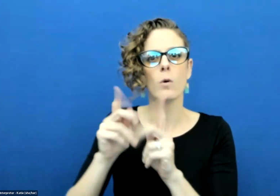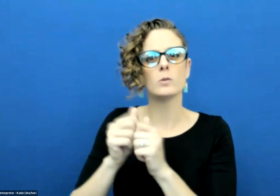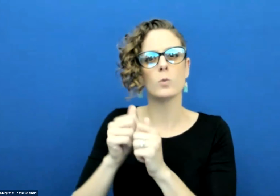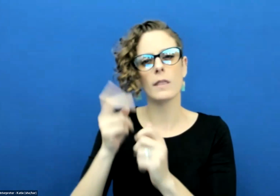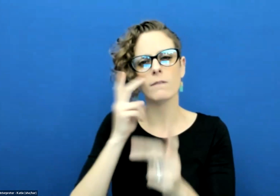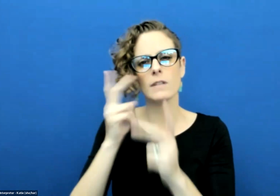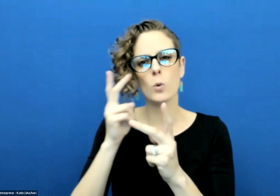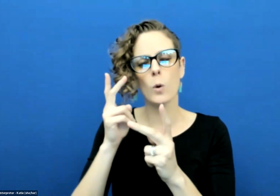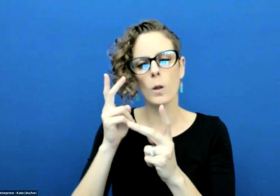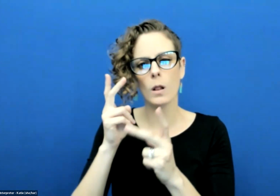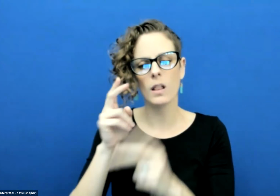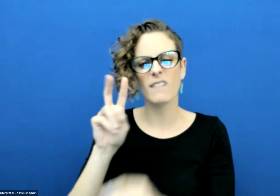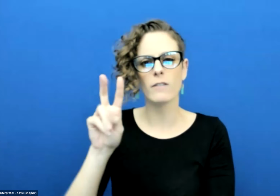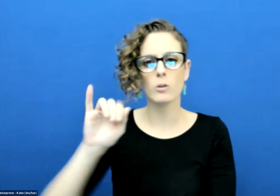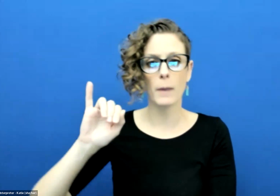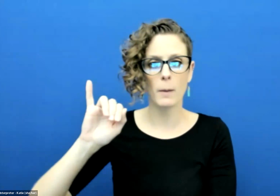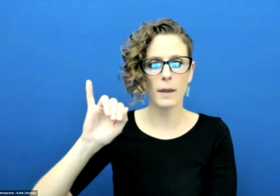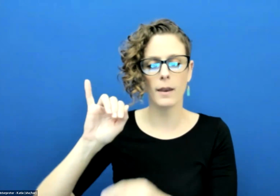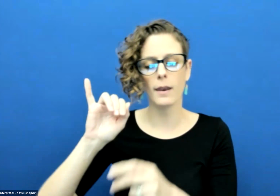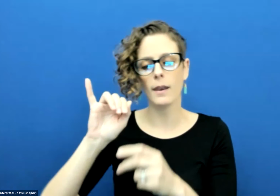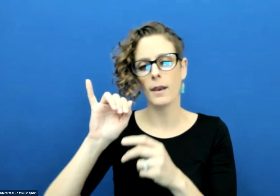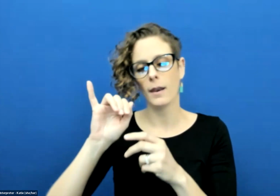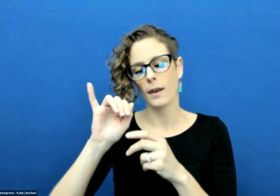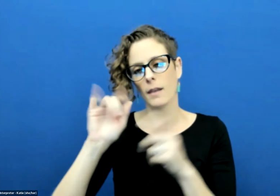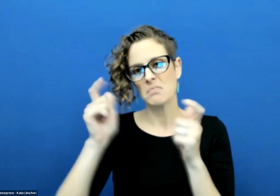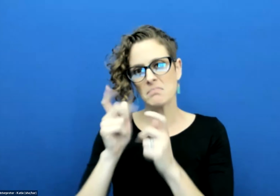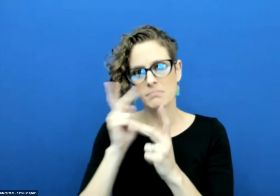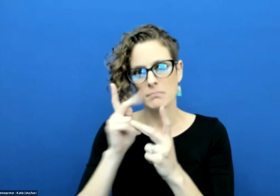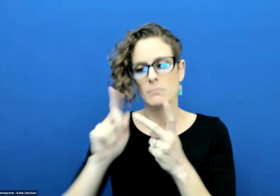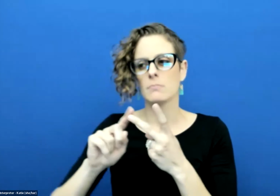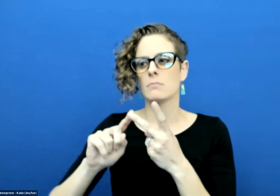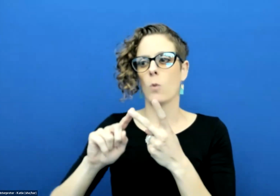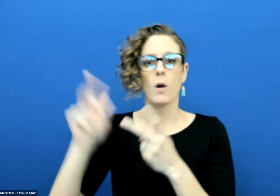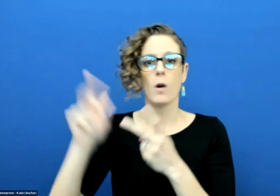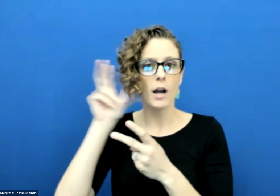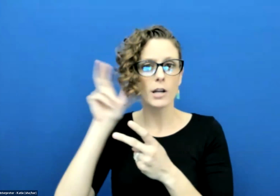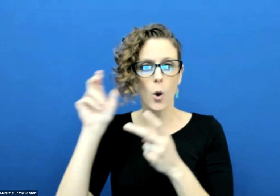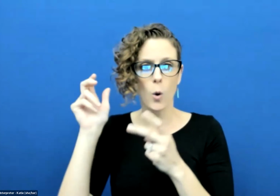other things that are focused entirely on audio impairment you know other things on ambulatory and